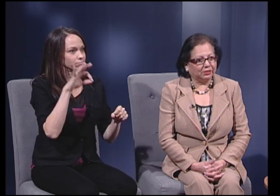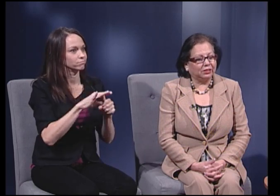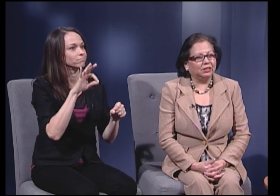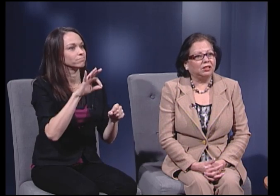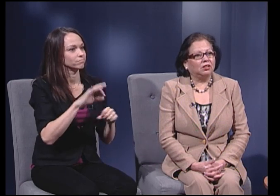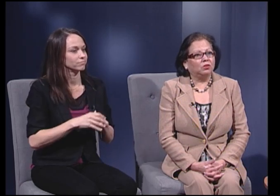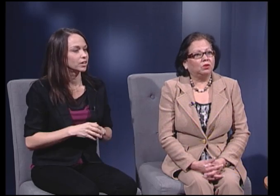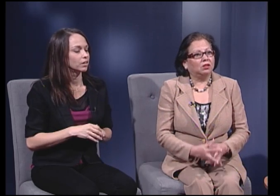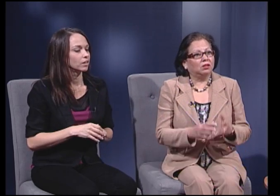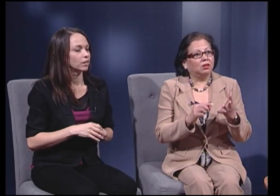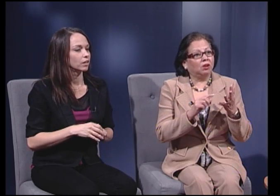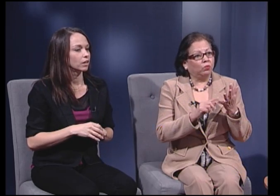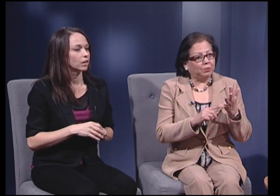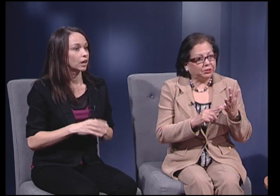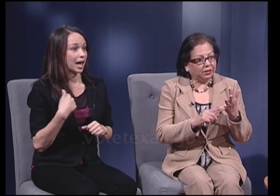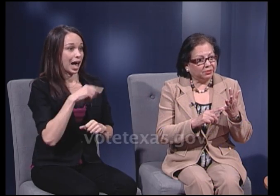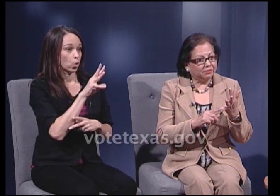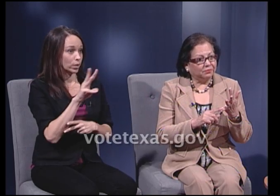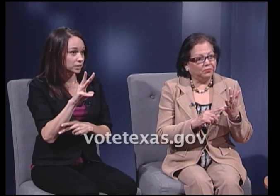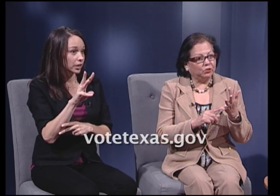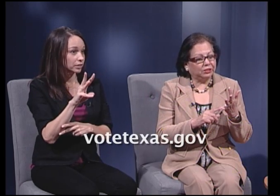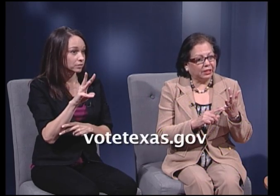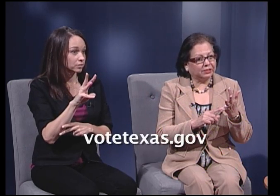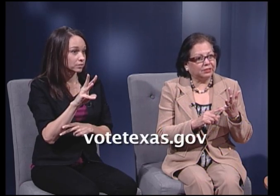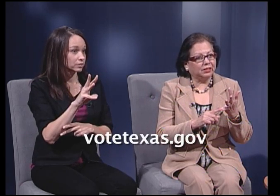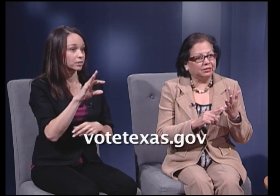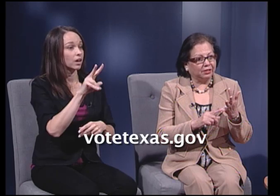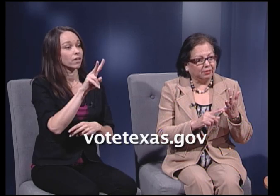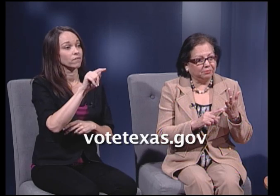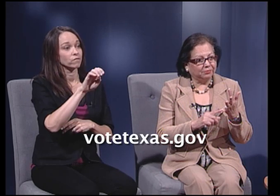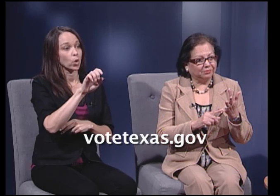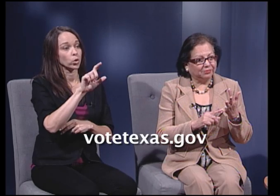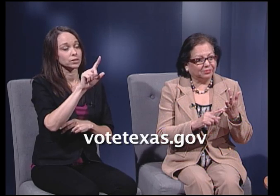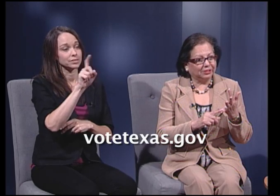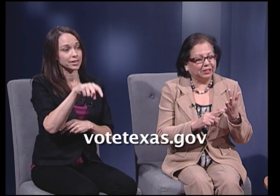Our website, votetexas.gov, okay?